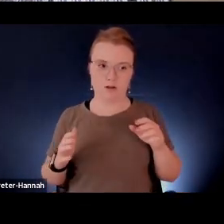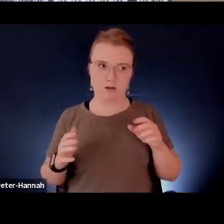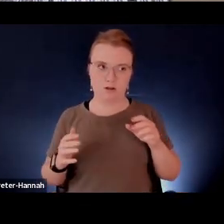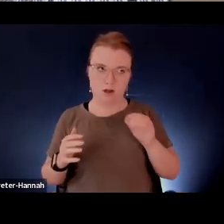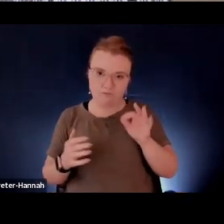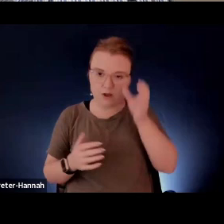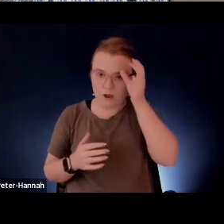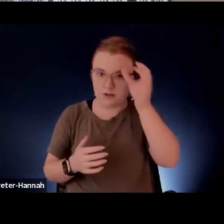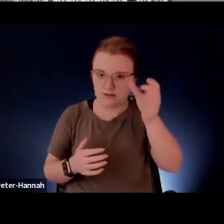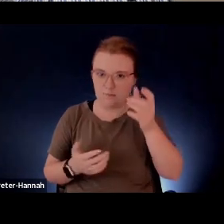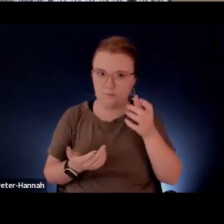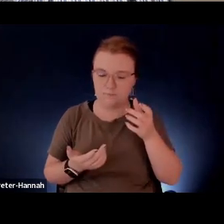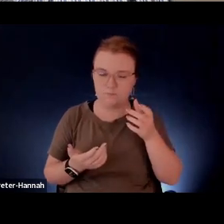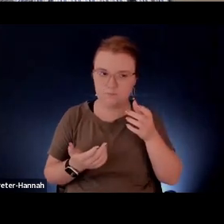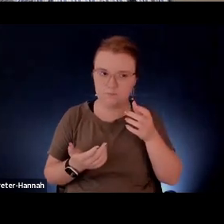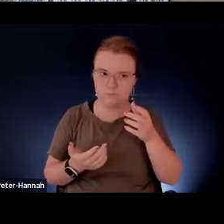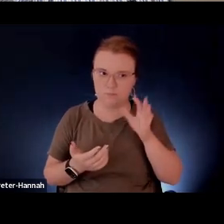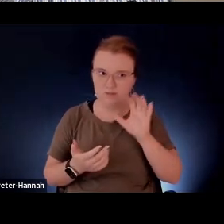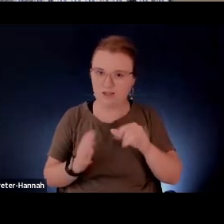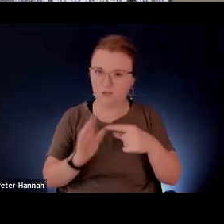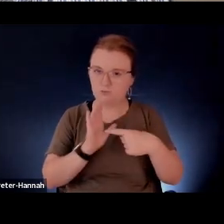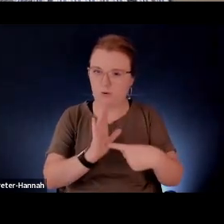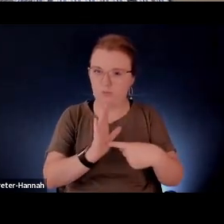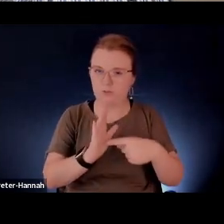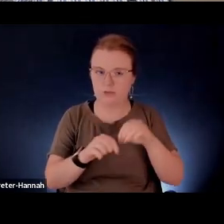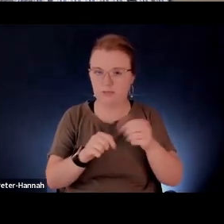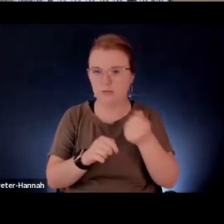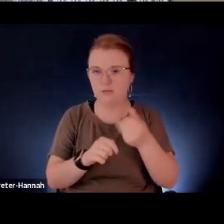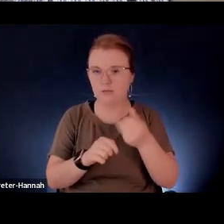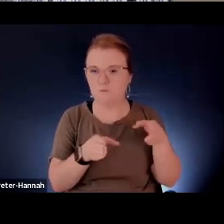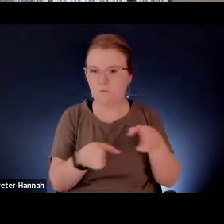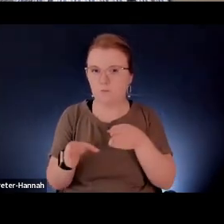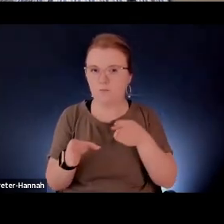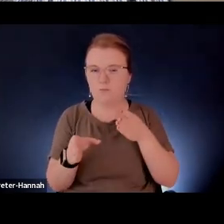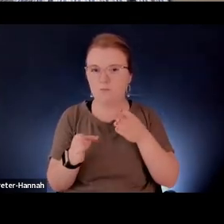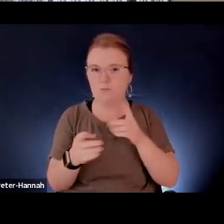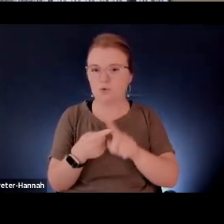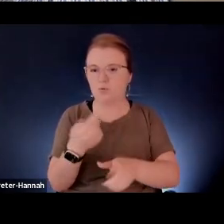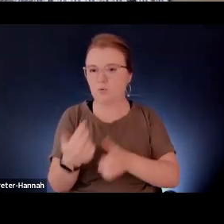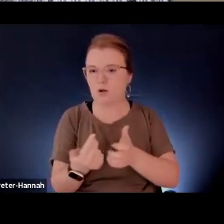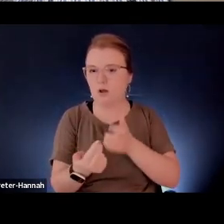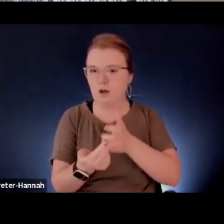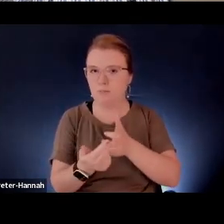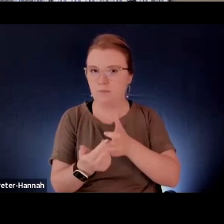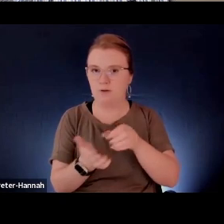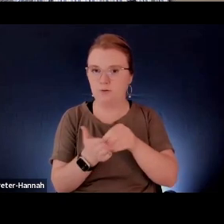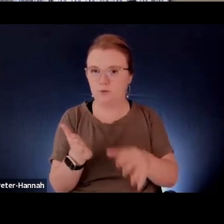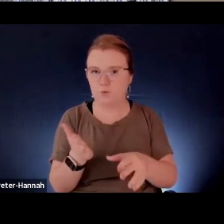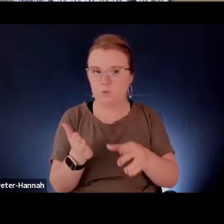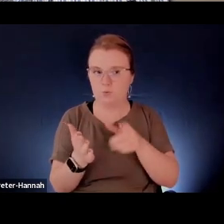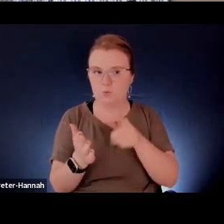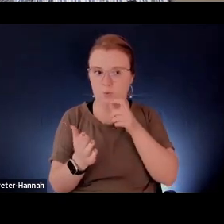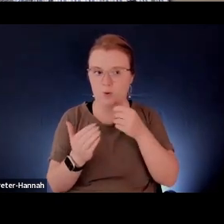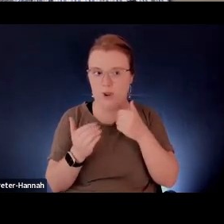that's being represented in several different ways in order to accommodate a student who has English as their second language.